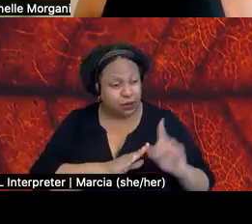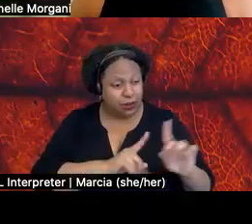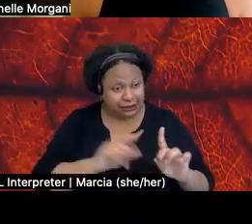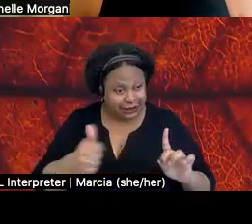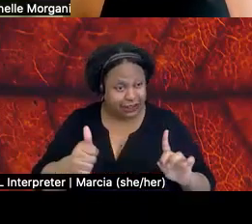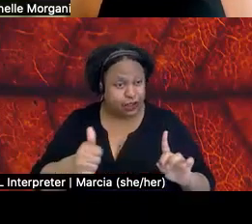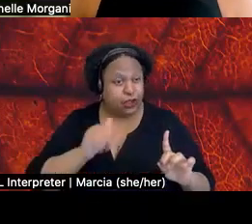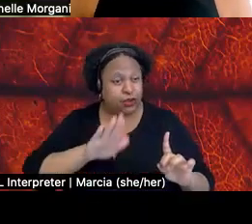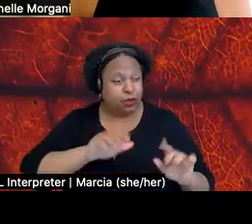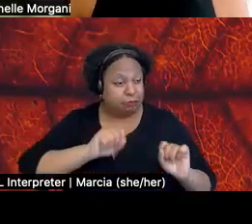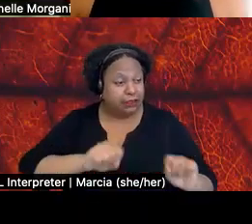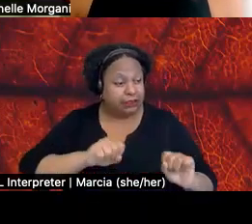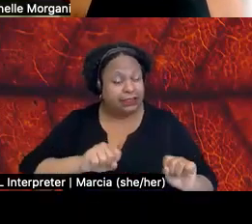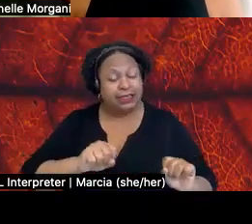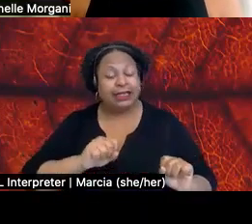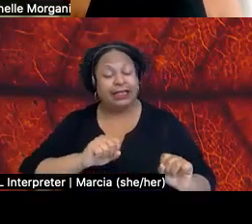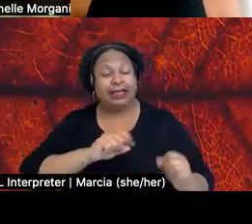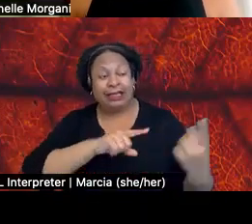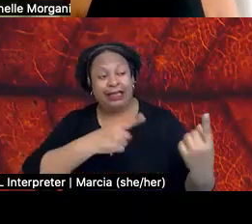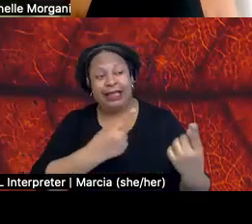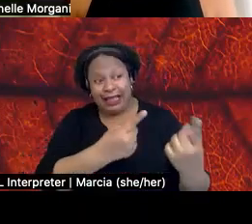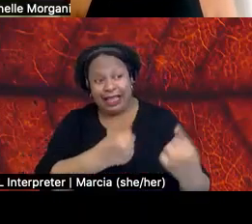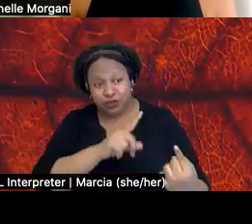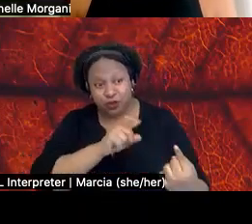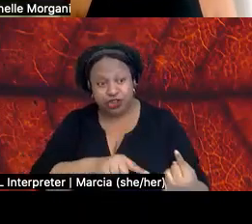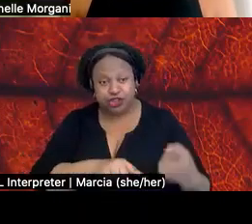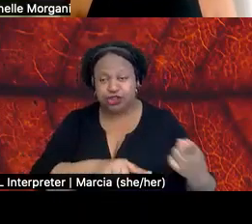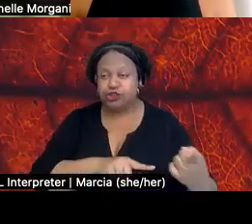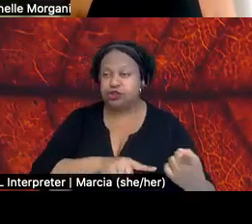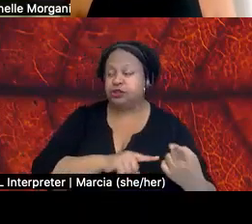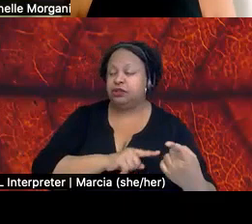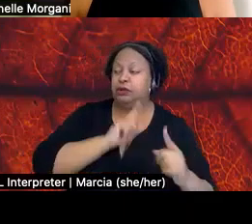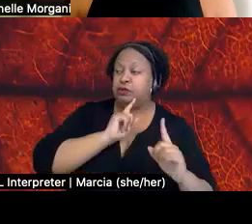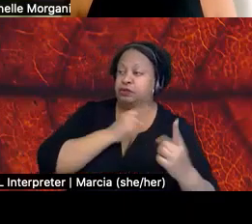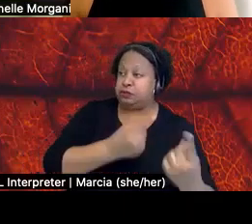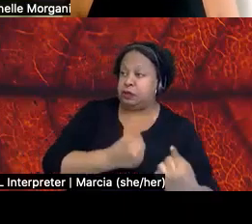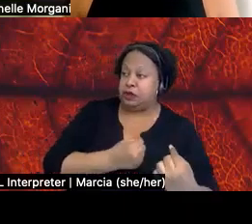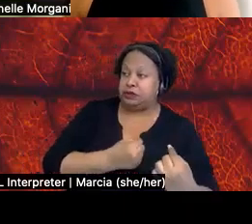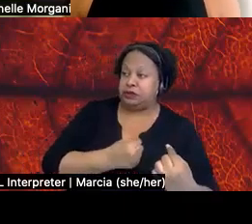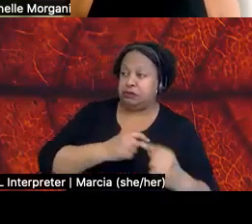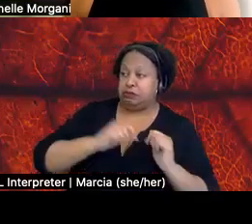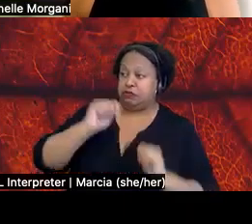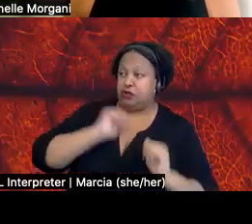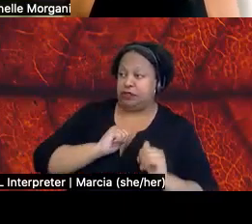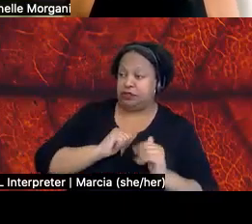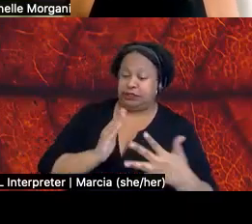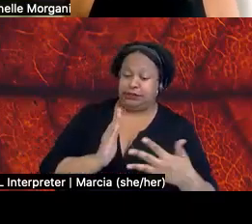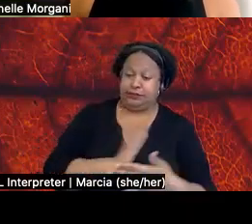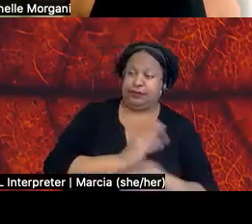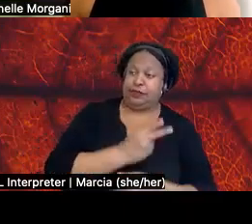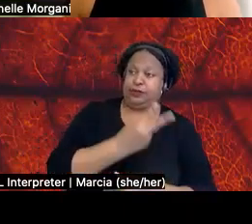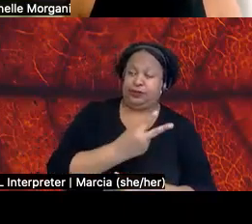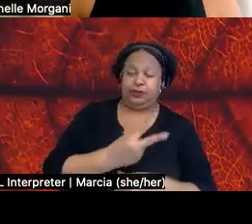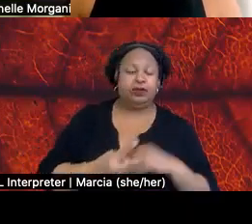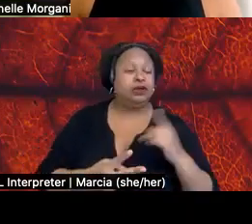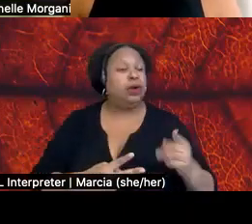Sandy gives a performance score of 2. On a scale of 1 to 10, how satisfied are you with your